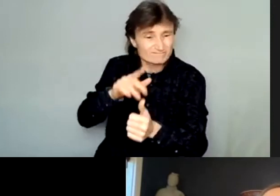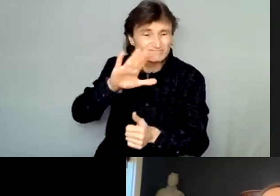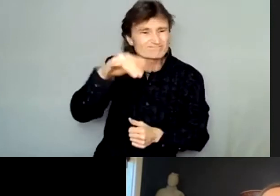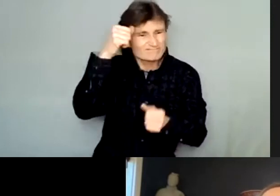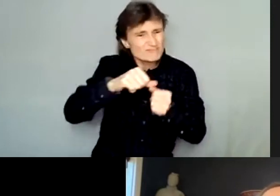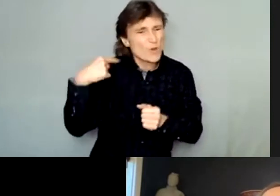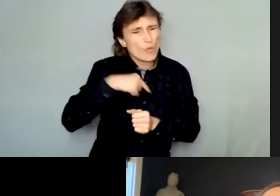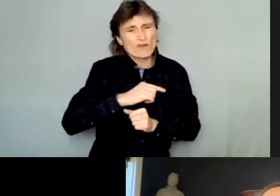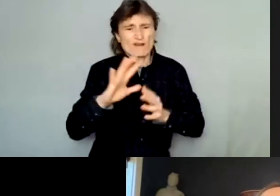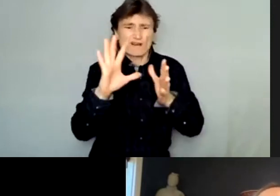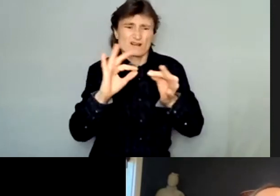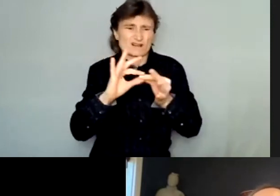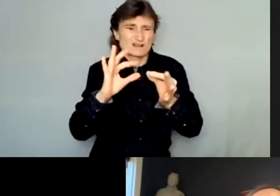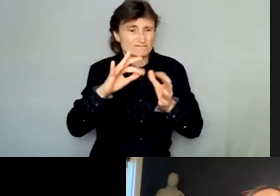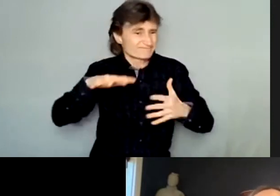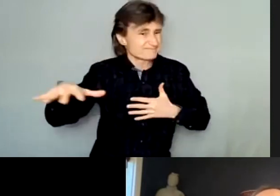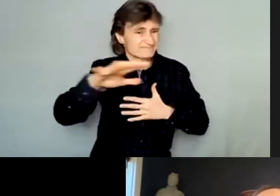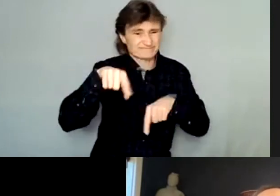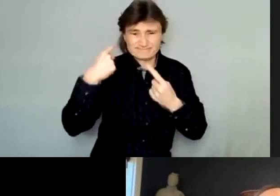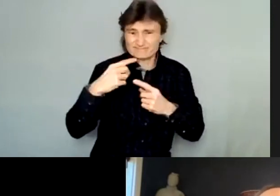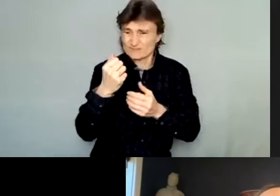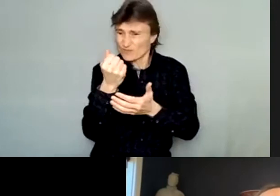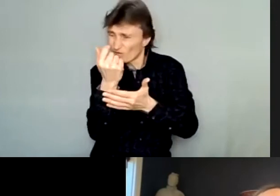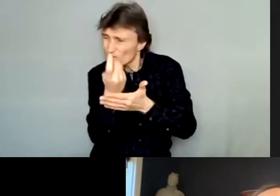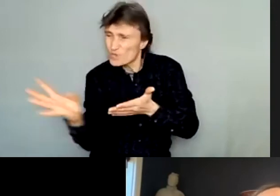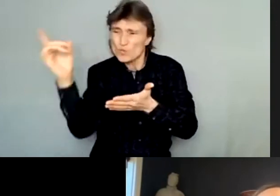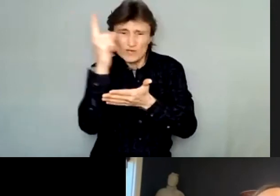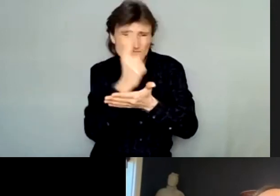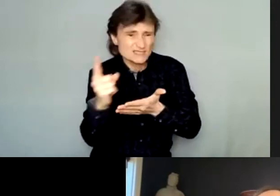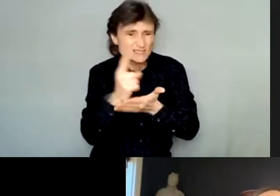we've certainly seen that in the last few weeks as many of our friends in the community